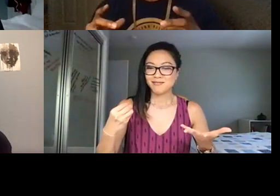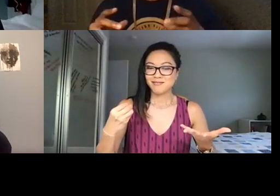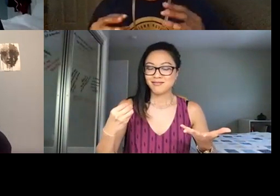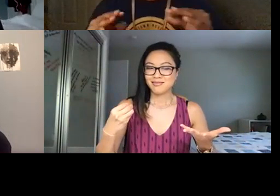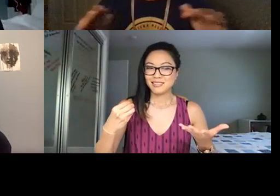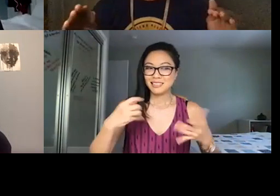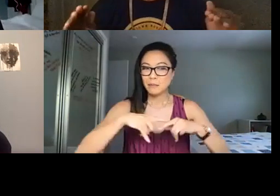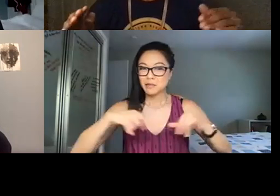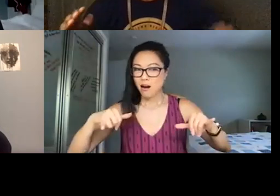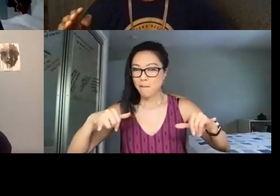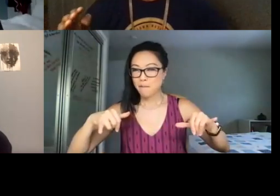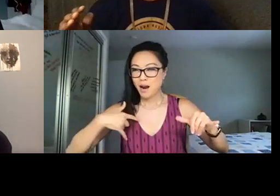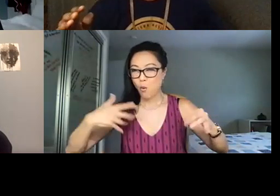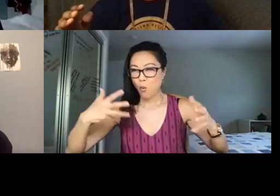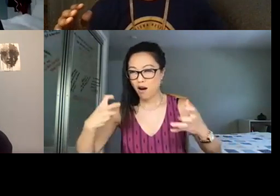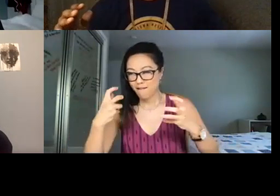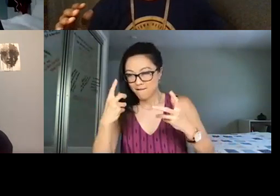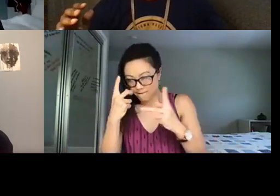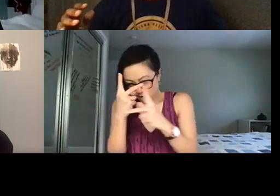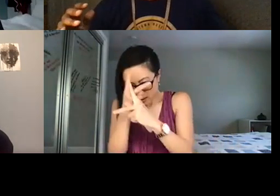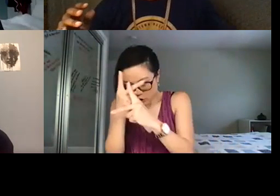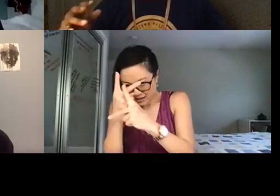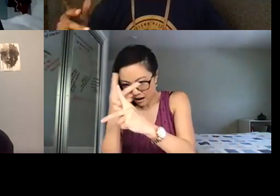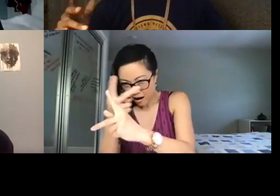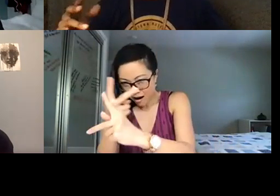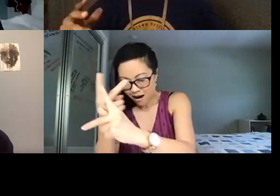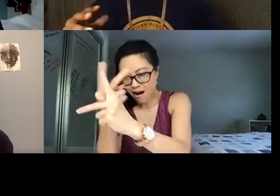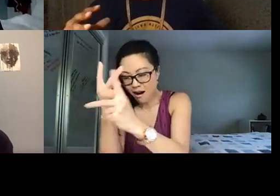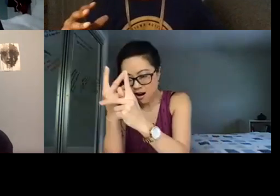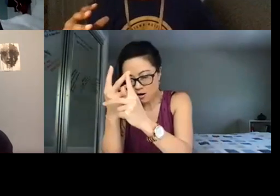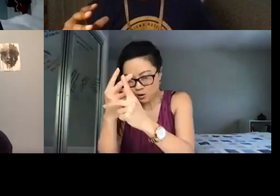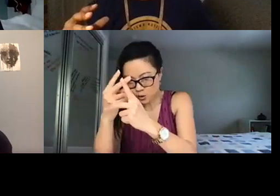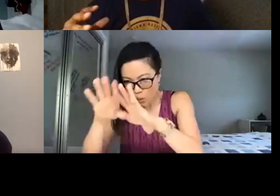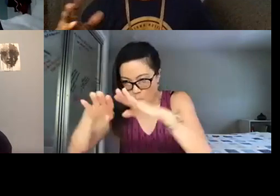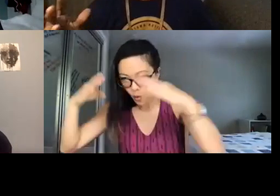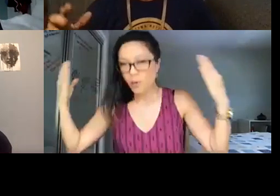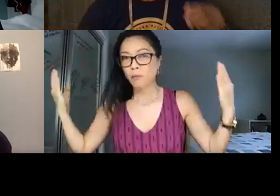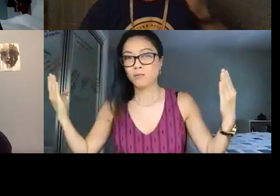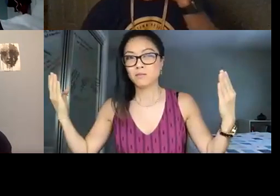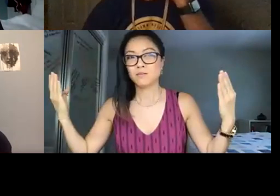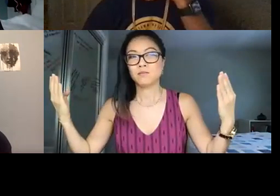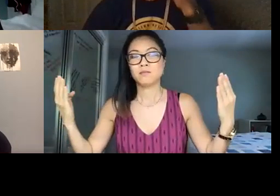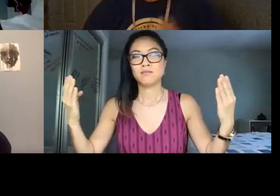Like that's just how I work as a scholar, as a dance maker,